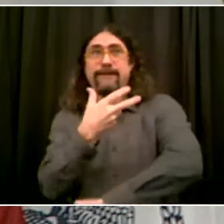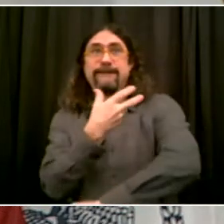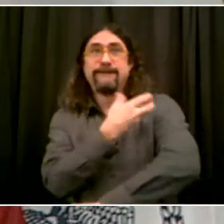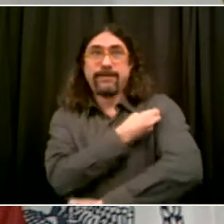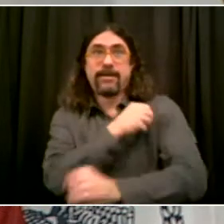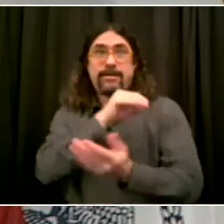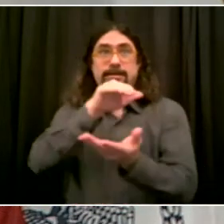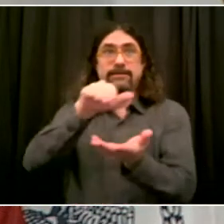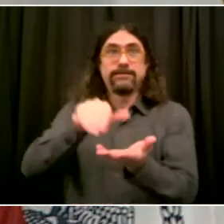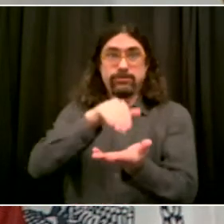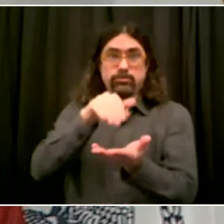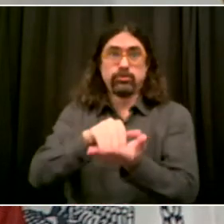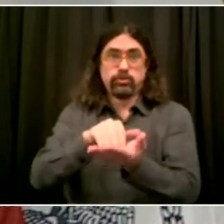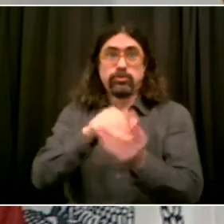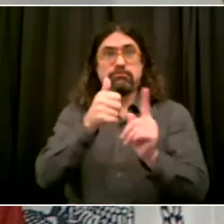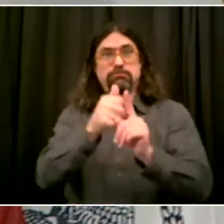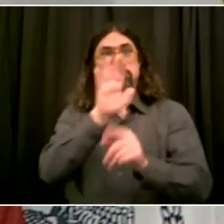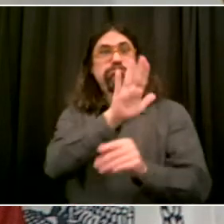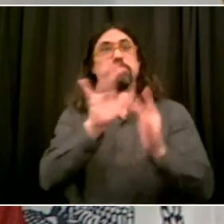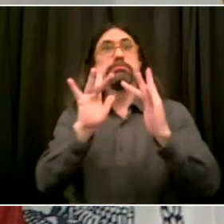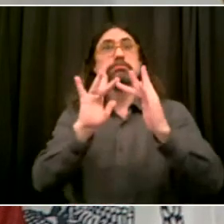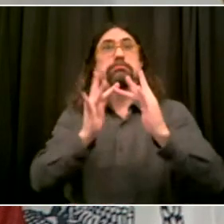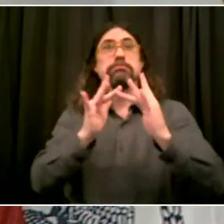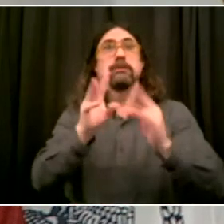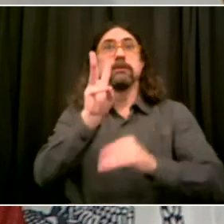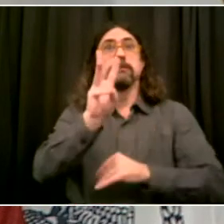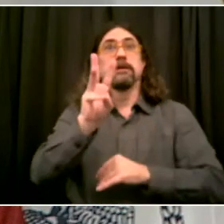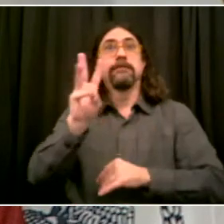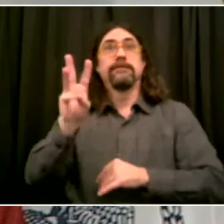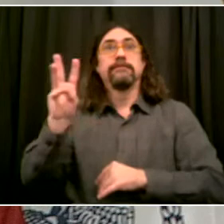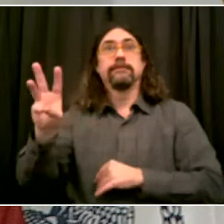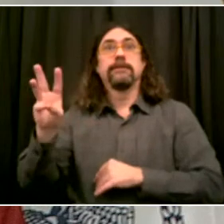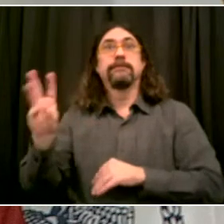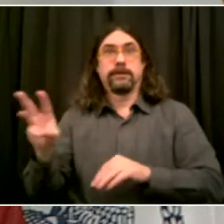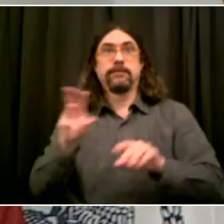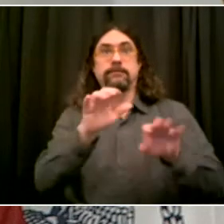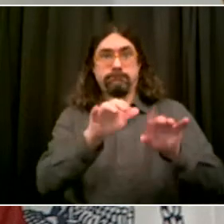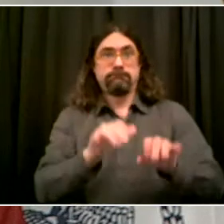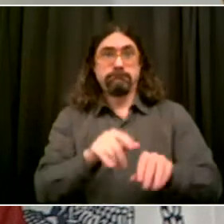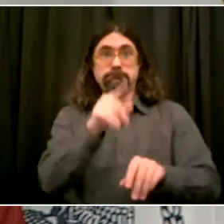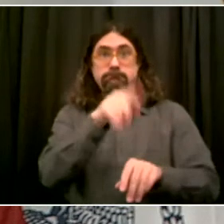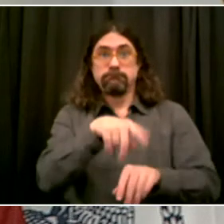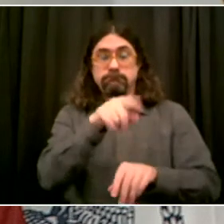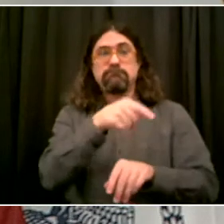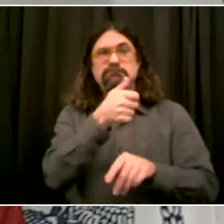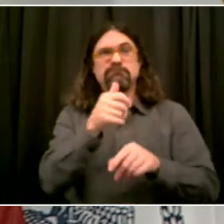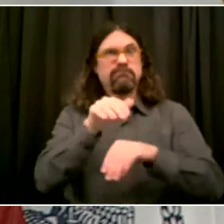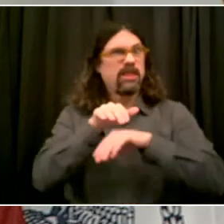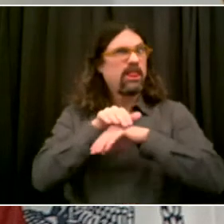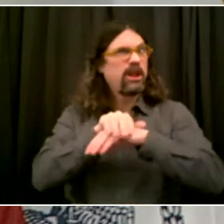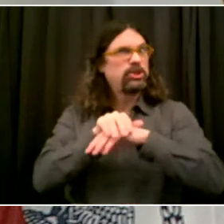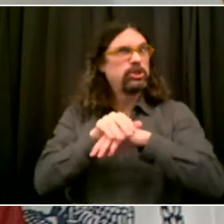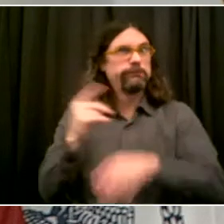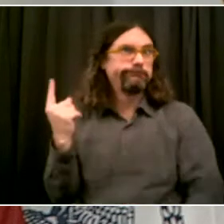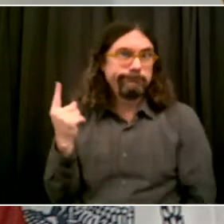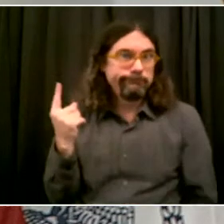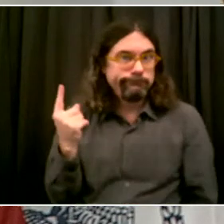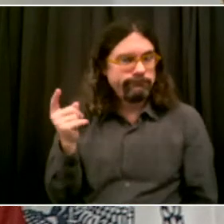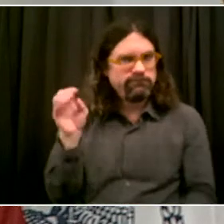AVAILABLE FOR APPOINTMENTS AND THE STAFF APPARENTLY ONLY SPEAKS ENGLISH THEY ARE BOTH BEEN COMPLAINTS ABOUT LACK OF TRANSLATION